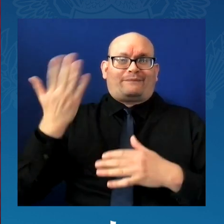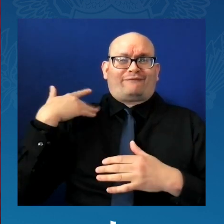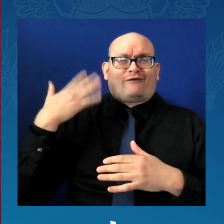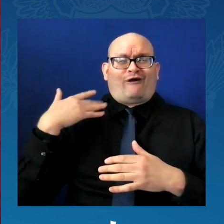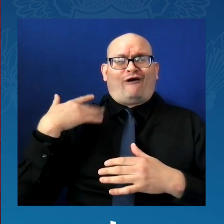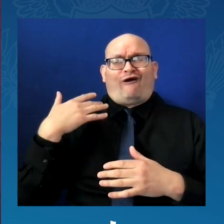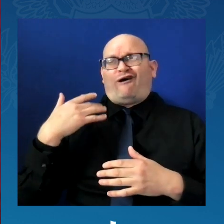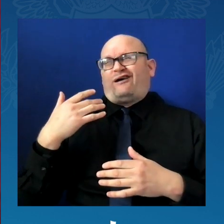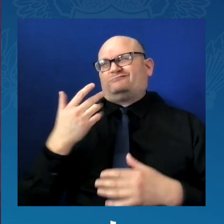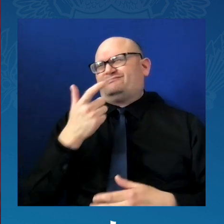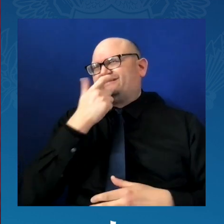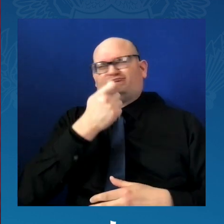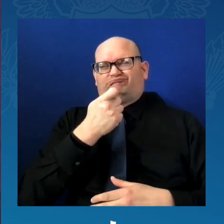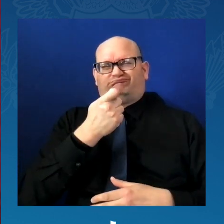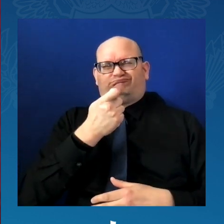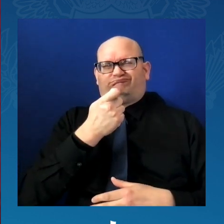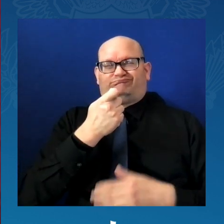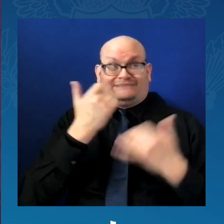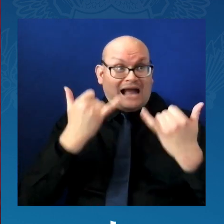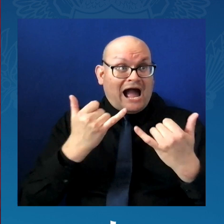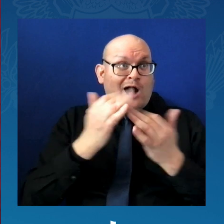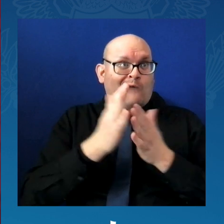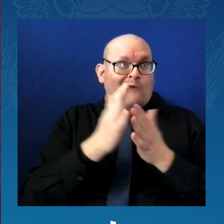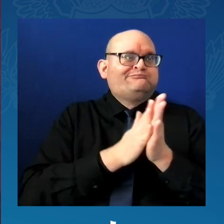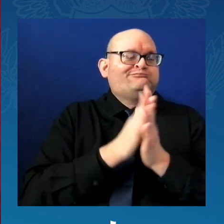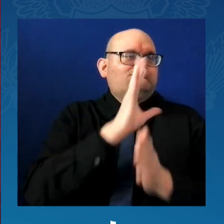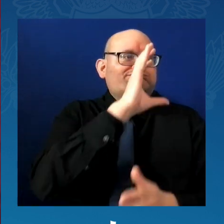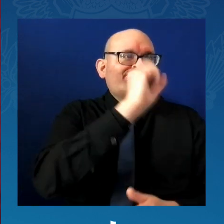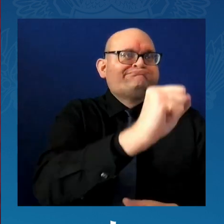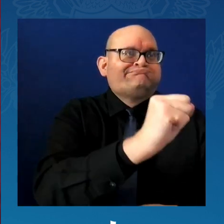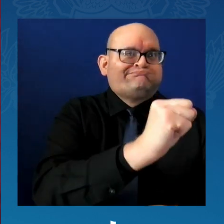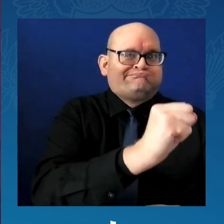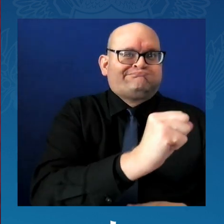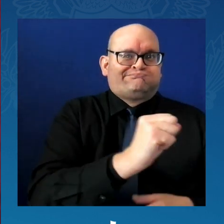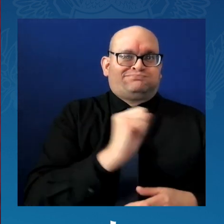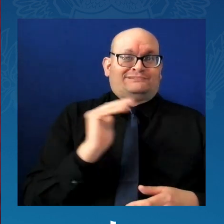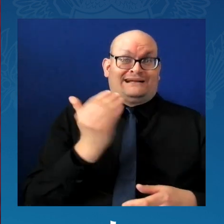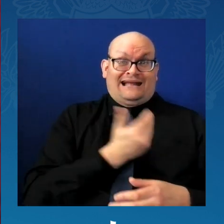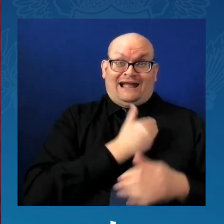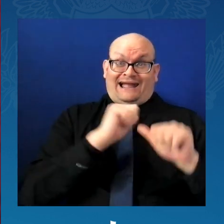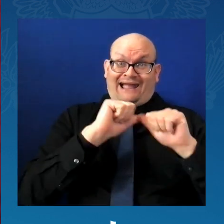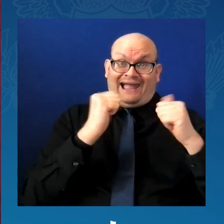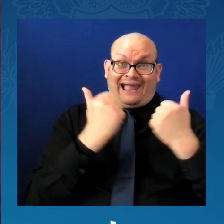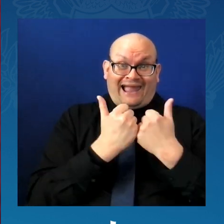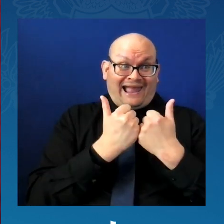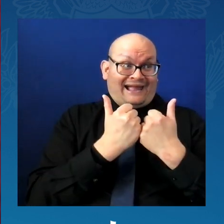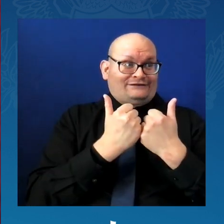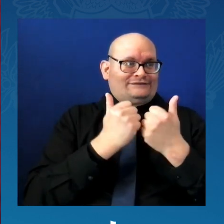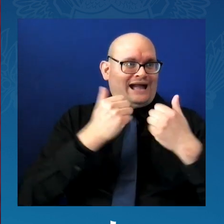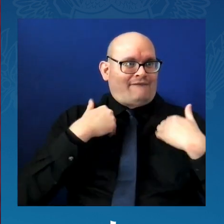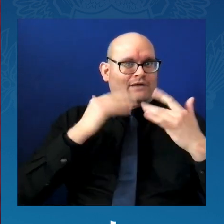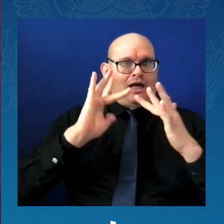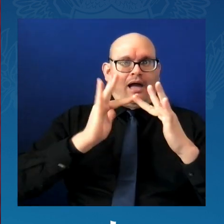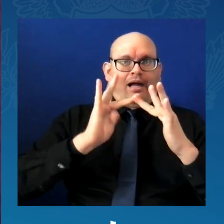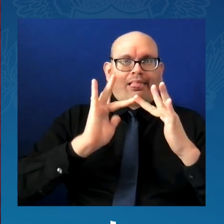To do this, our agencies have created an online repository, a free educator, resources and career highlights